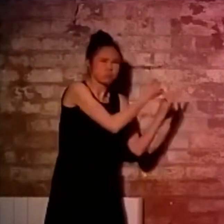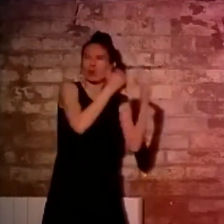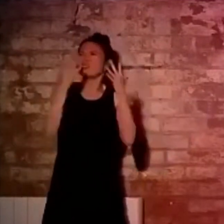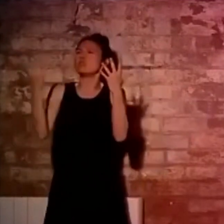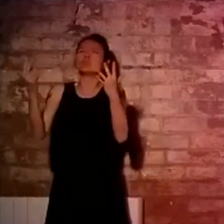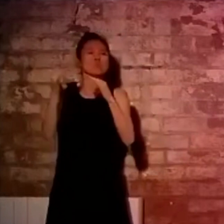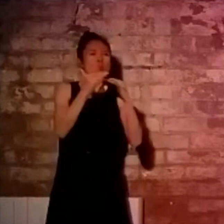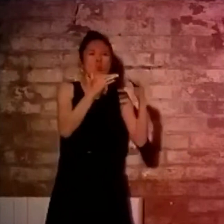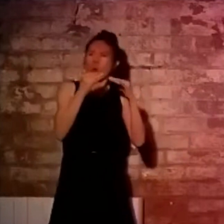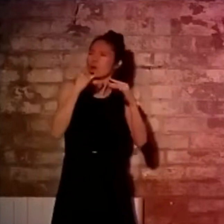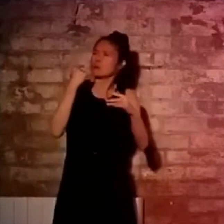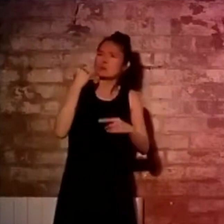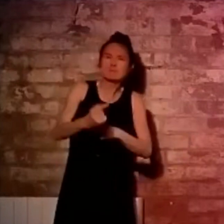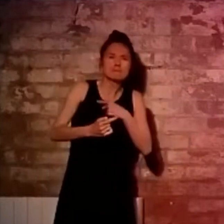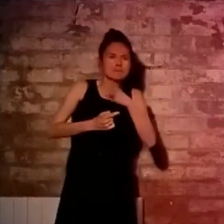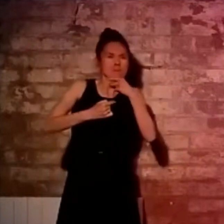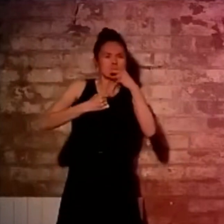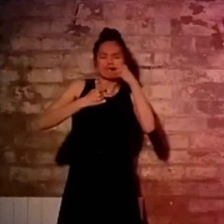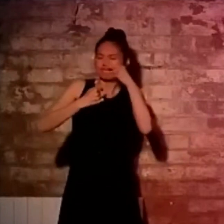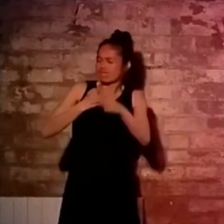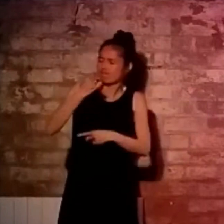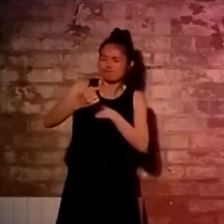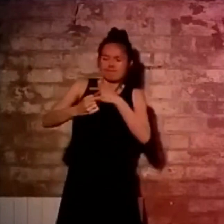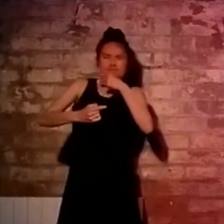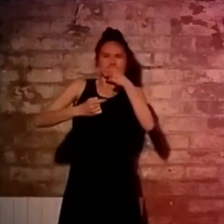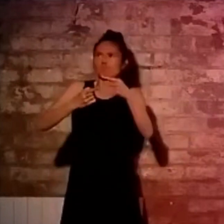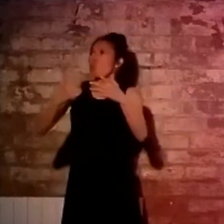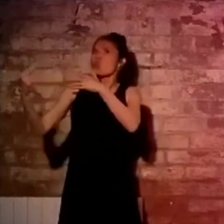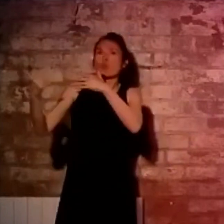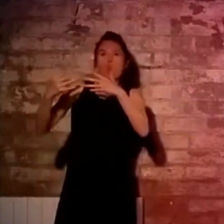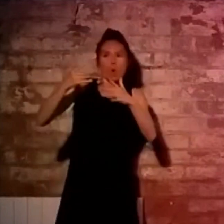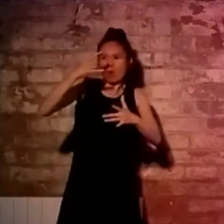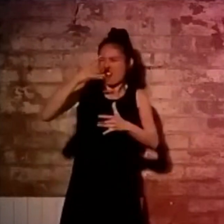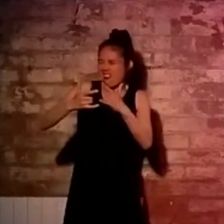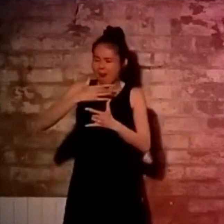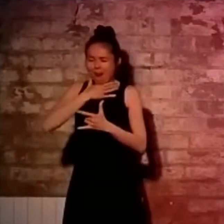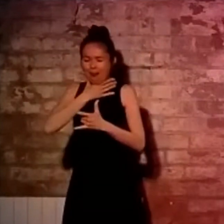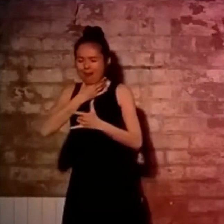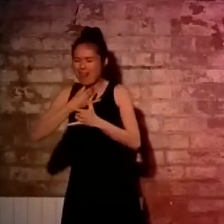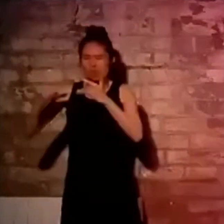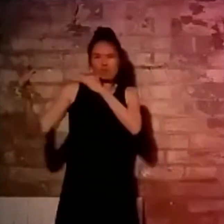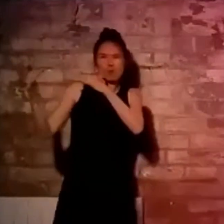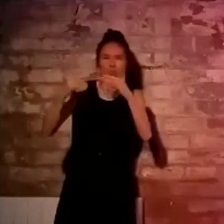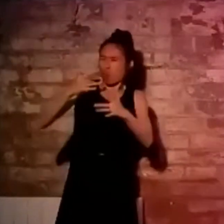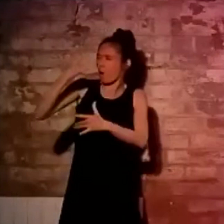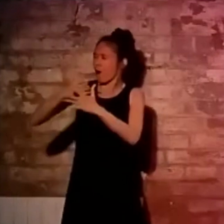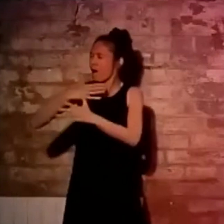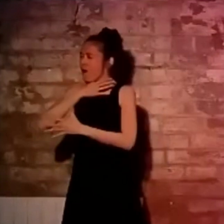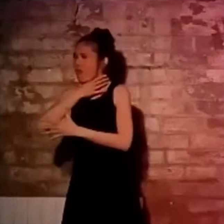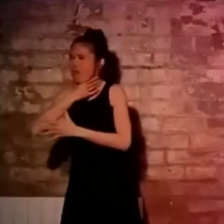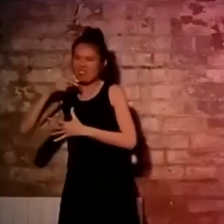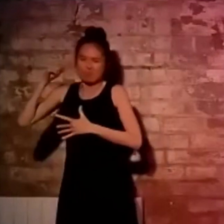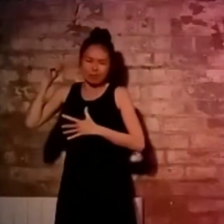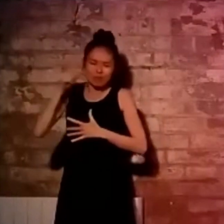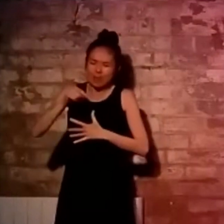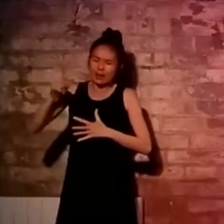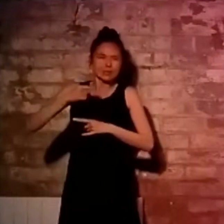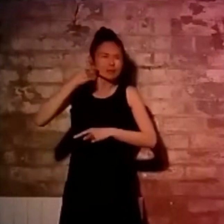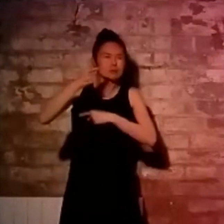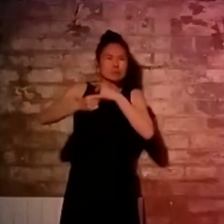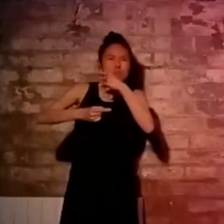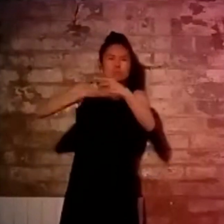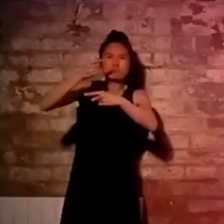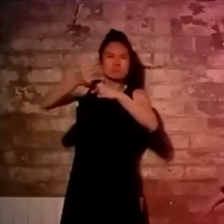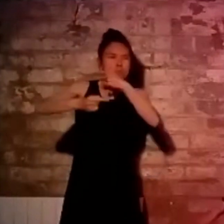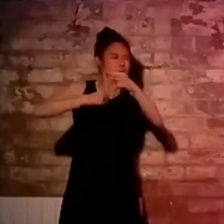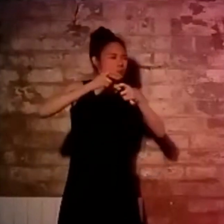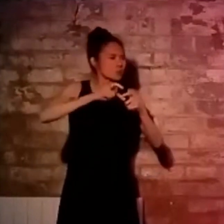Never ending. More war. “Lechery, lechery; still wars and lechery; nothing else holds fashion.”